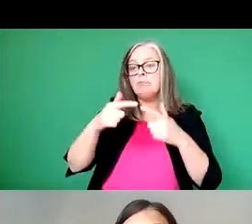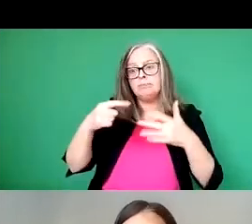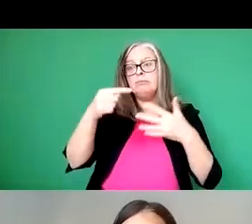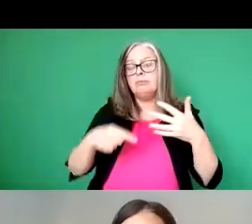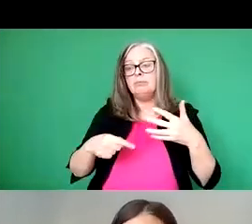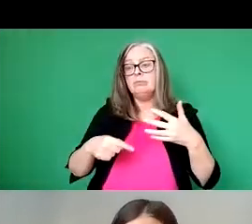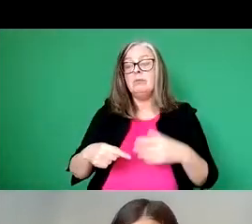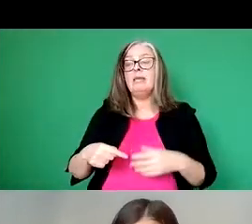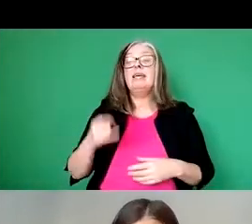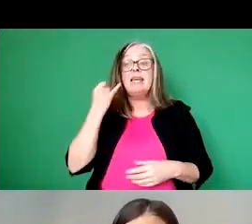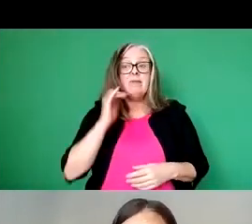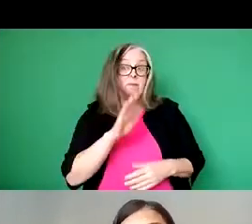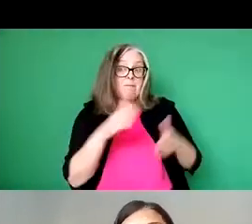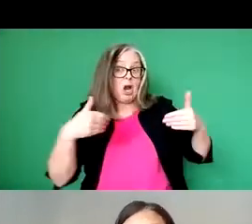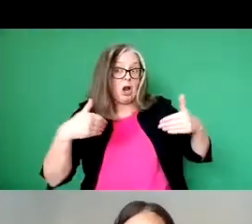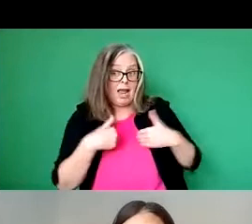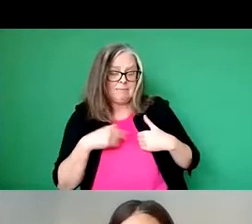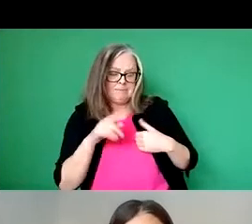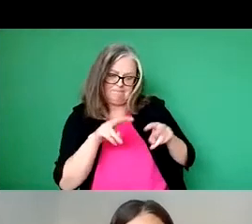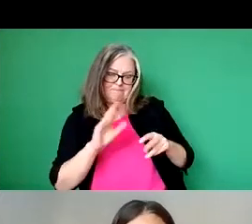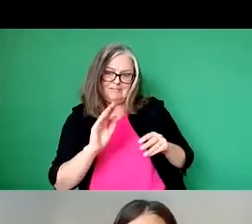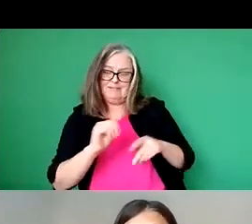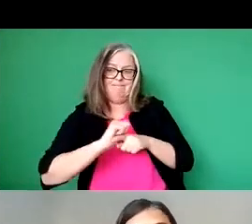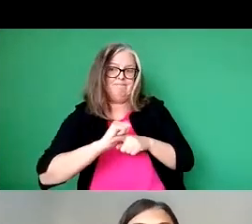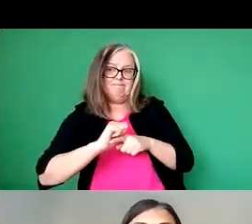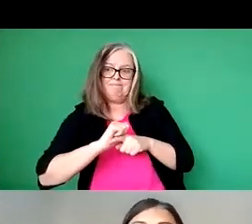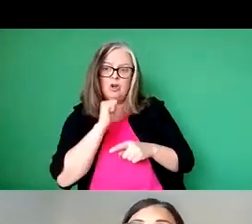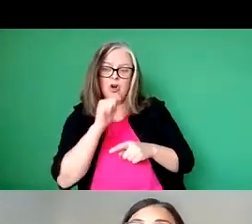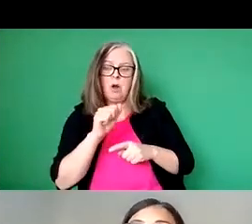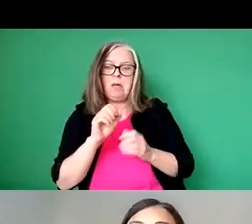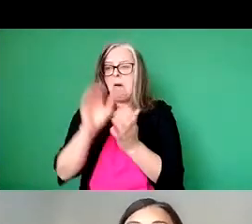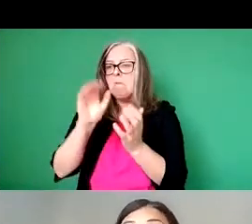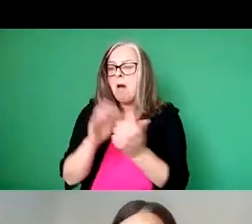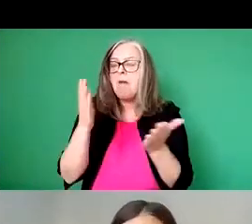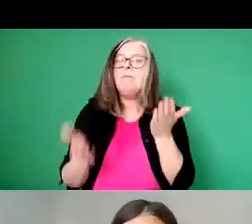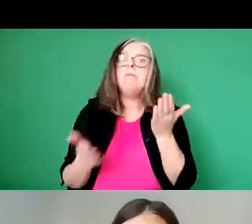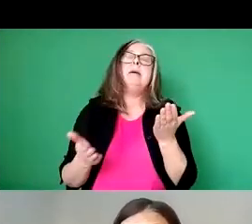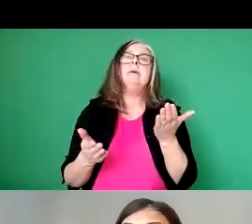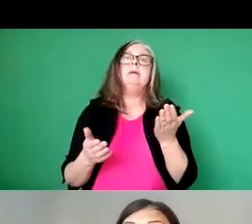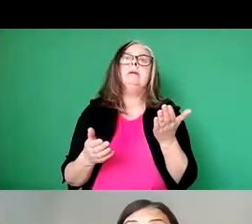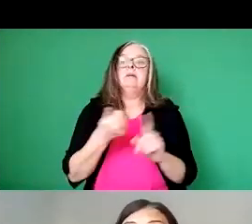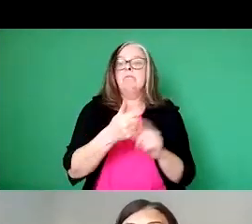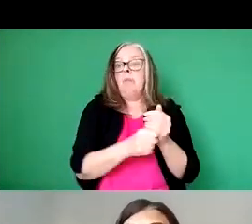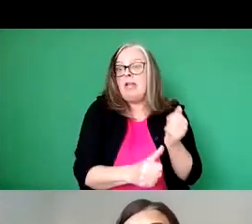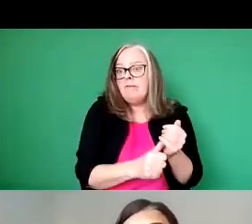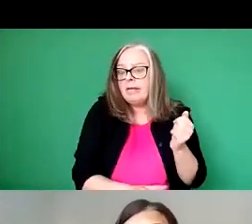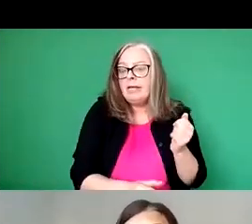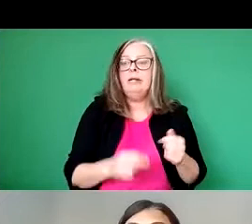of not being trained so it's snapping barking defecating or whining excessively